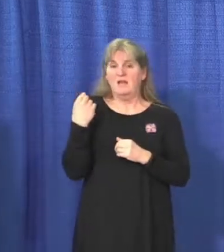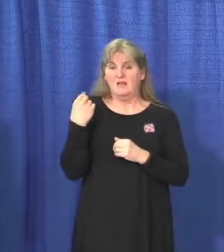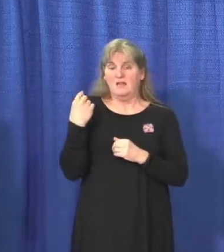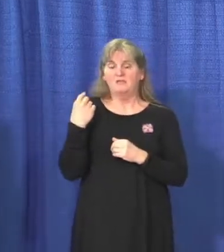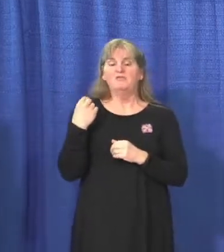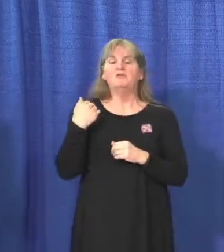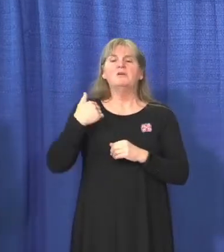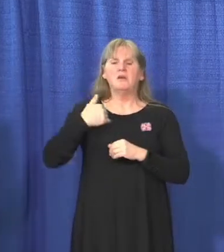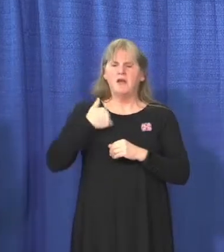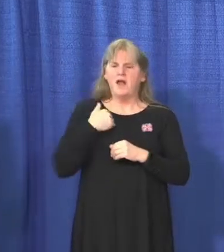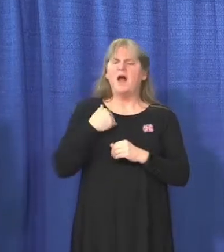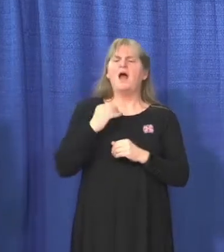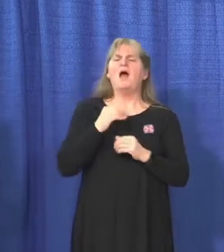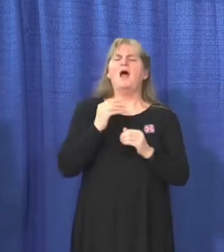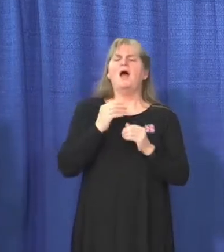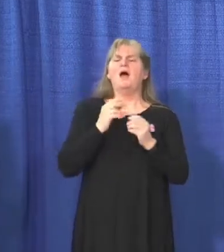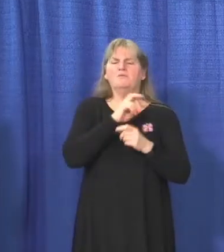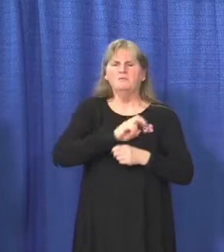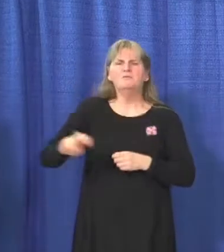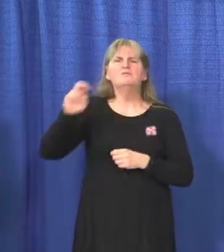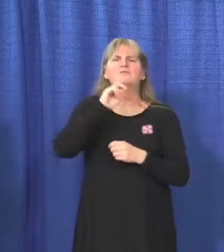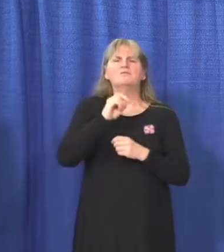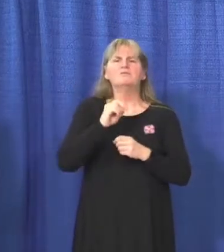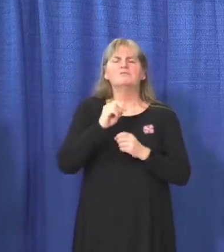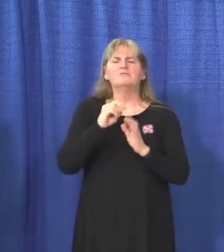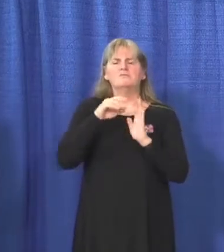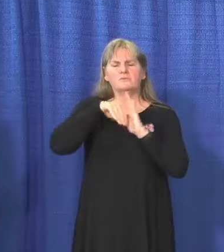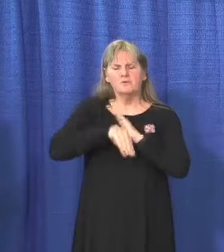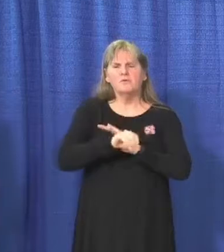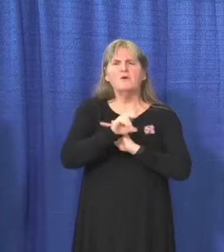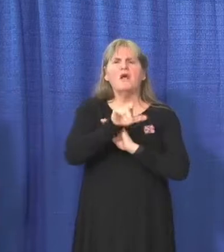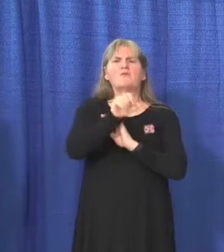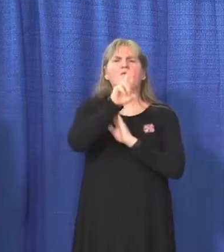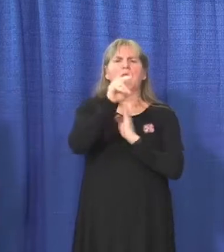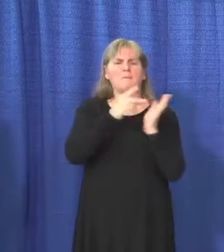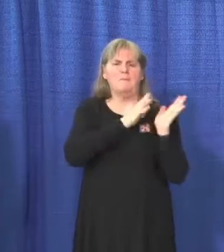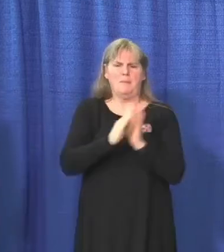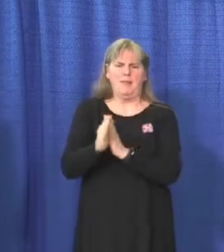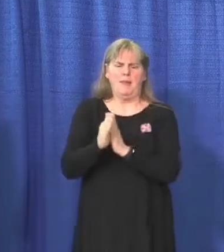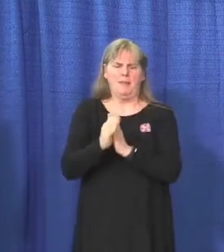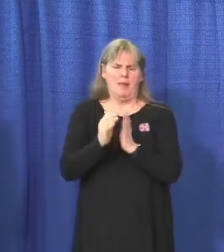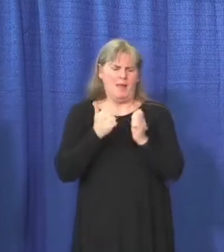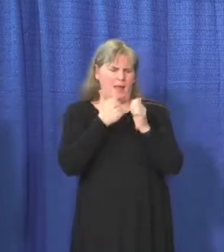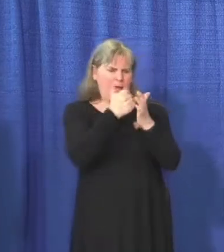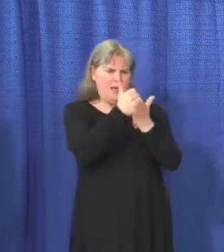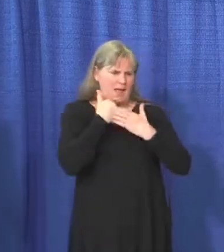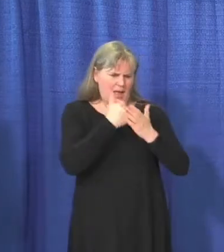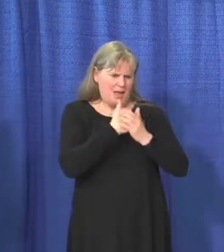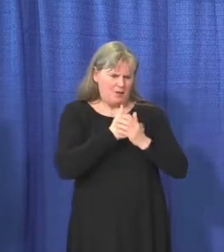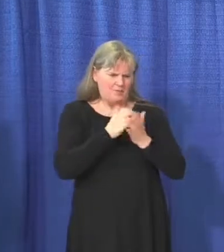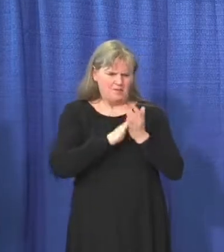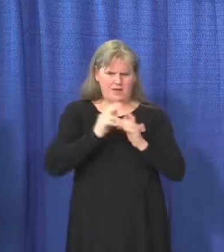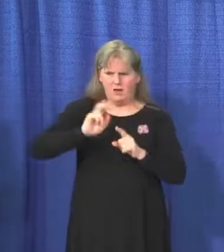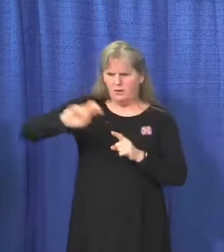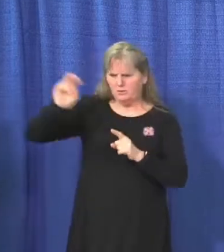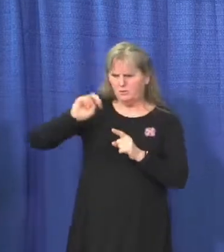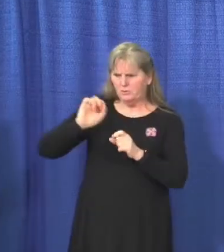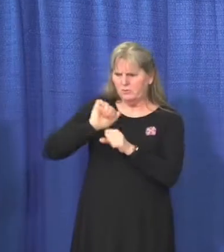recovery plan as our guiding document to help the tourism sector survived the pandemic and prepare for a strong recovery